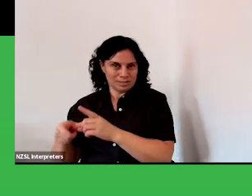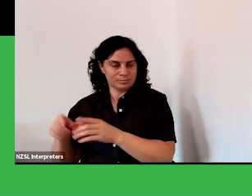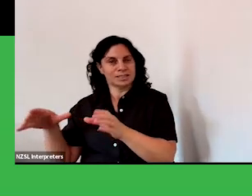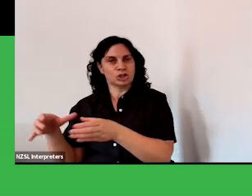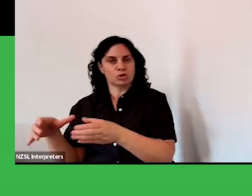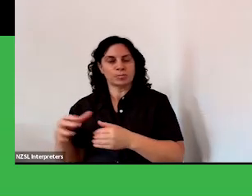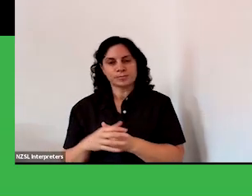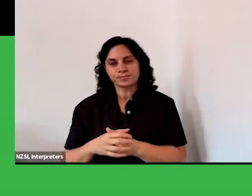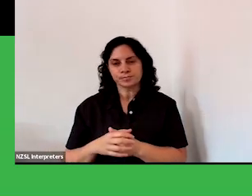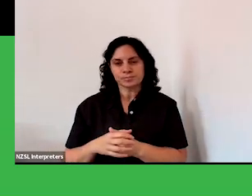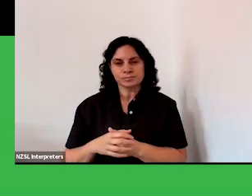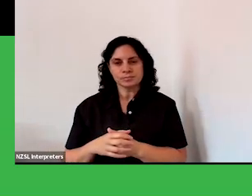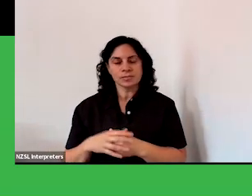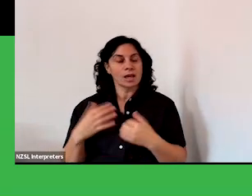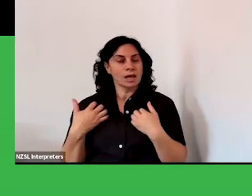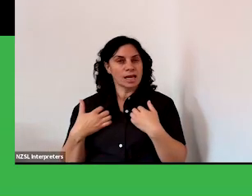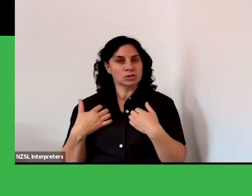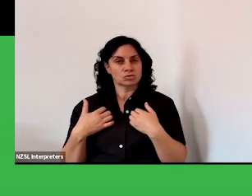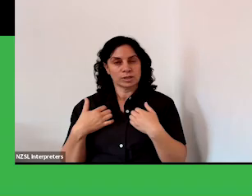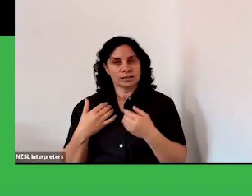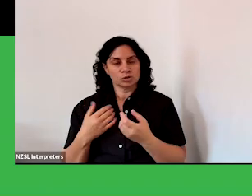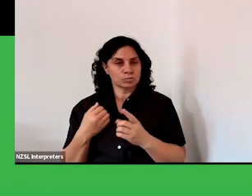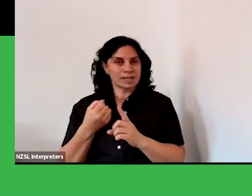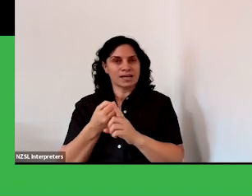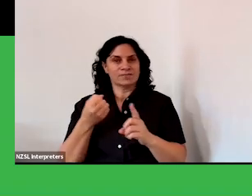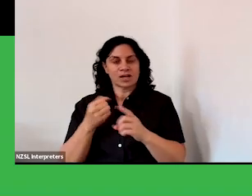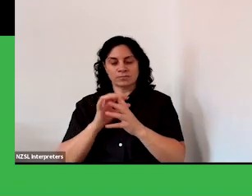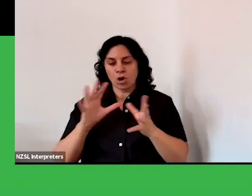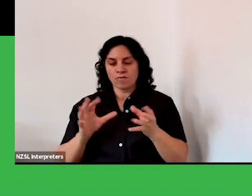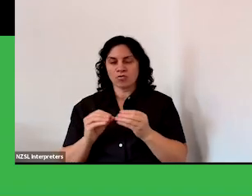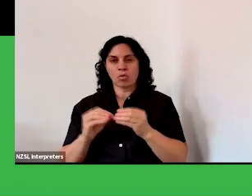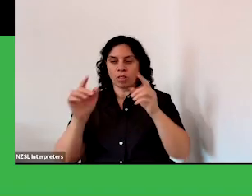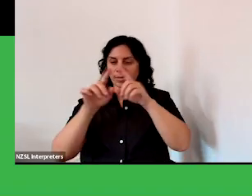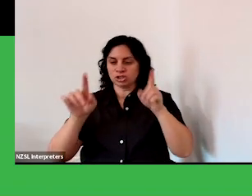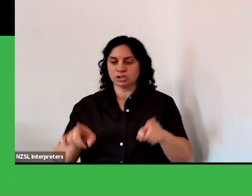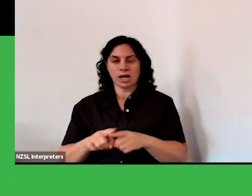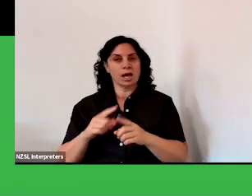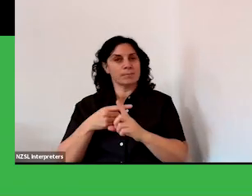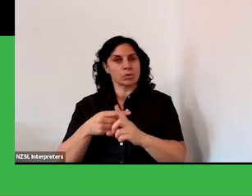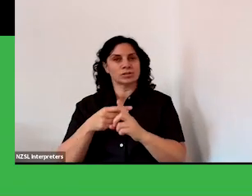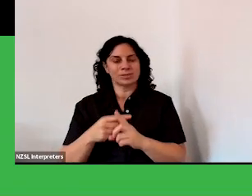So just to really emphasize here that while the overall picture is positive, these differences highlight that some groups of young people